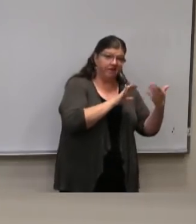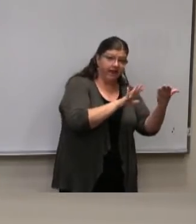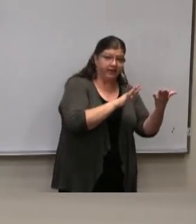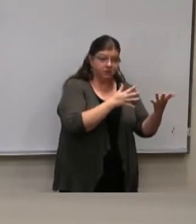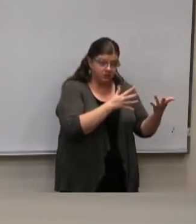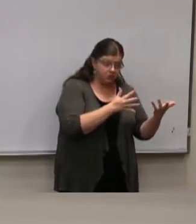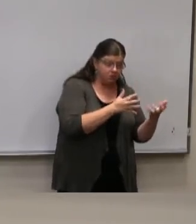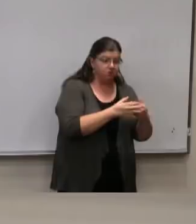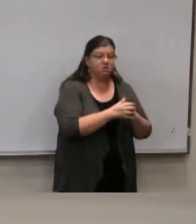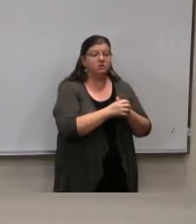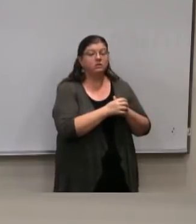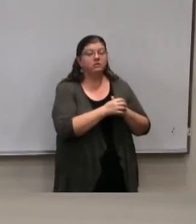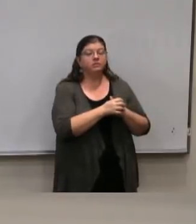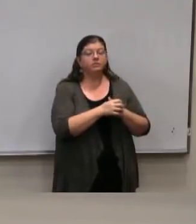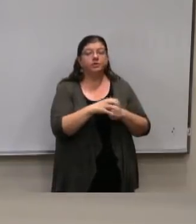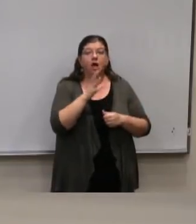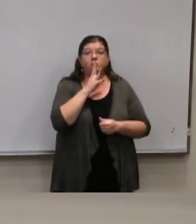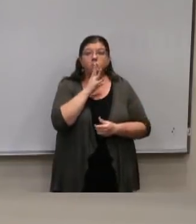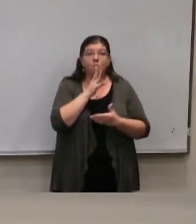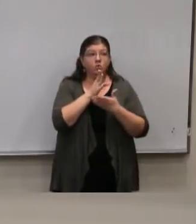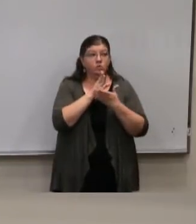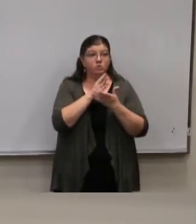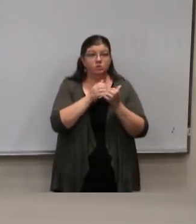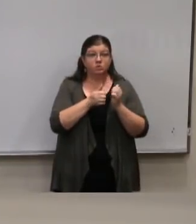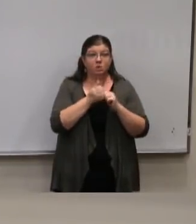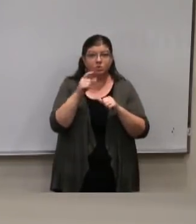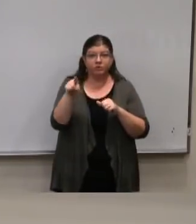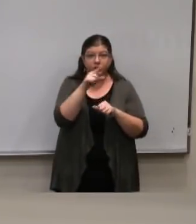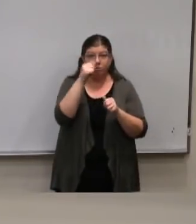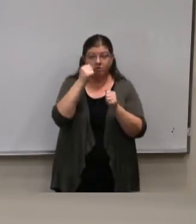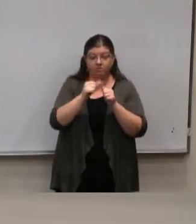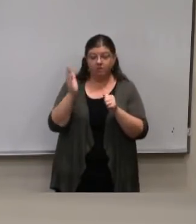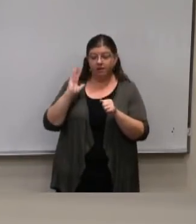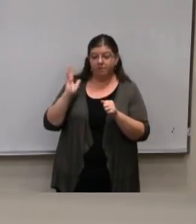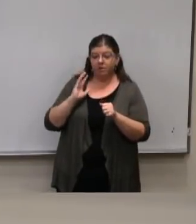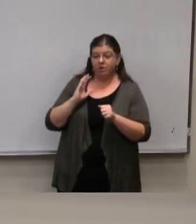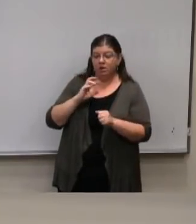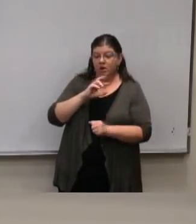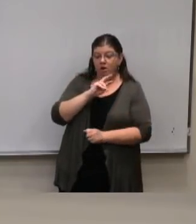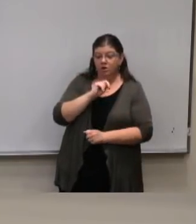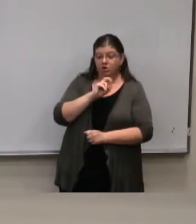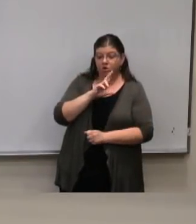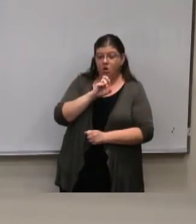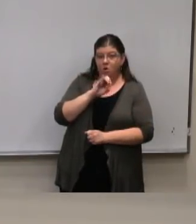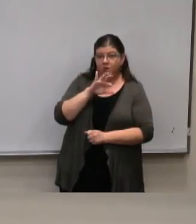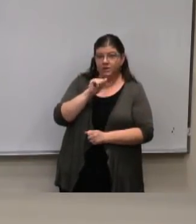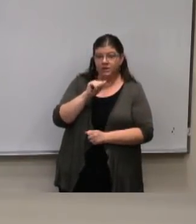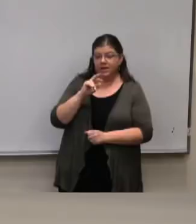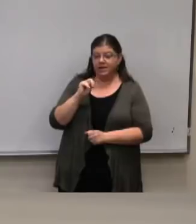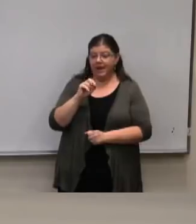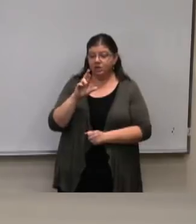I actually talked to, some of you most of you will remember Larissa Nazarenko, who was a dean here.